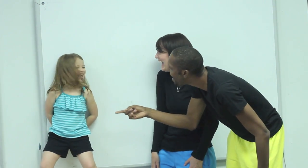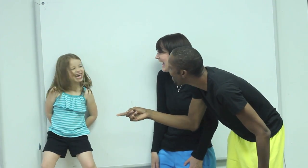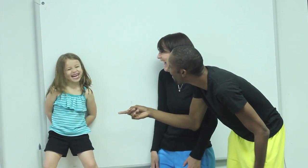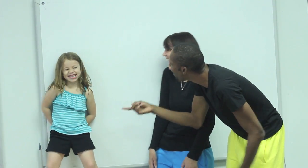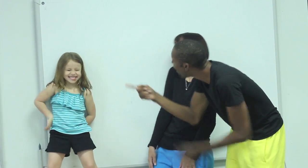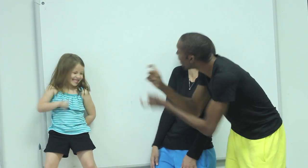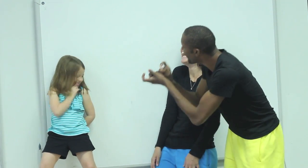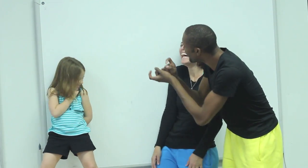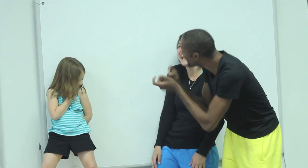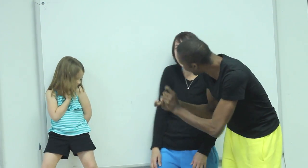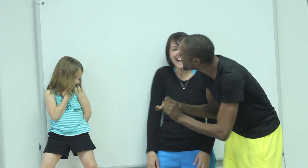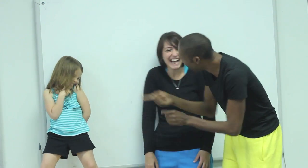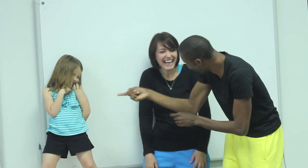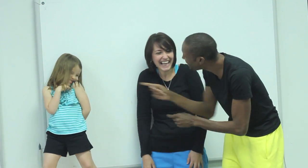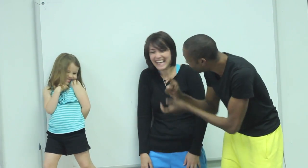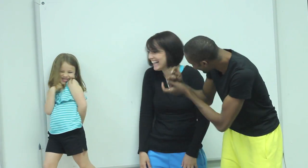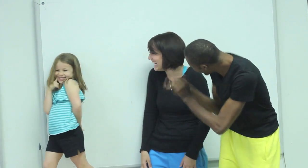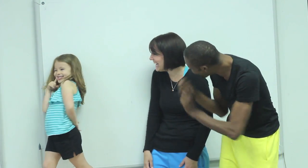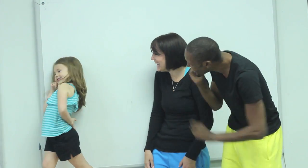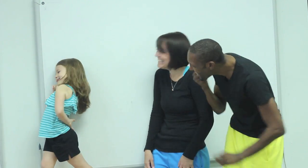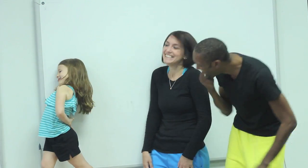Change it to Shaylee.